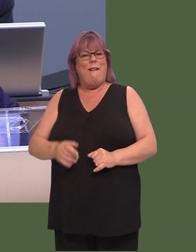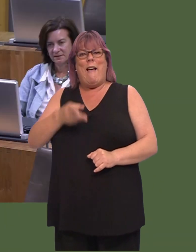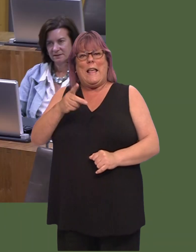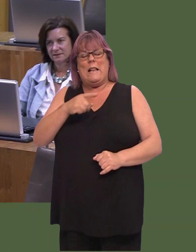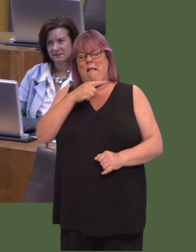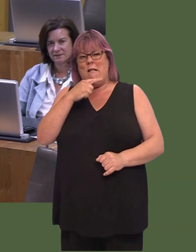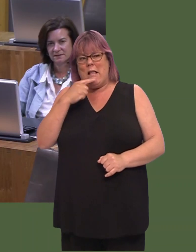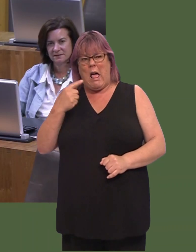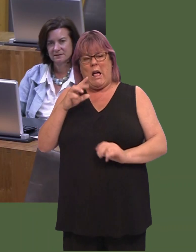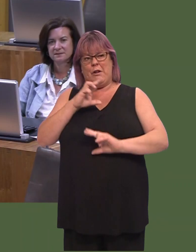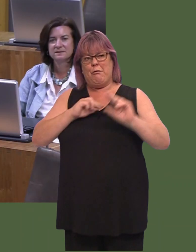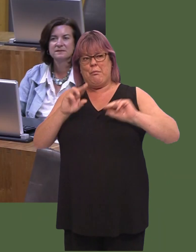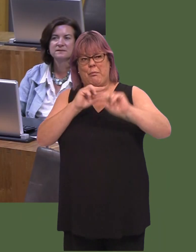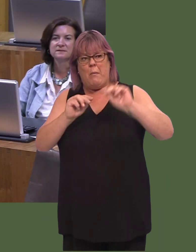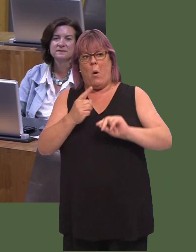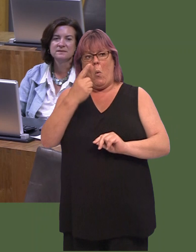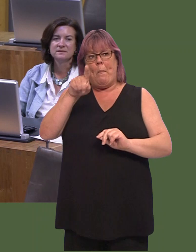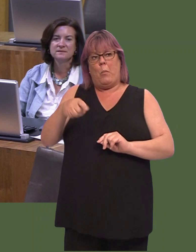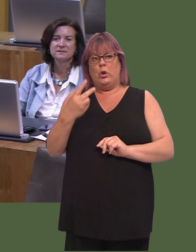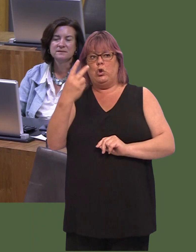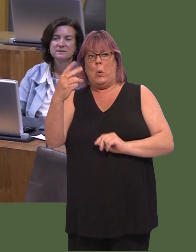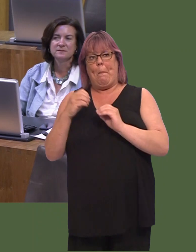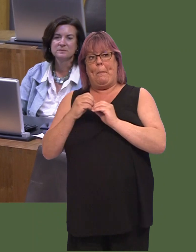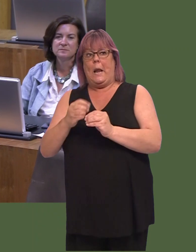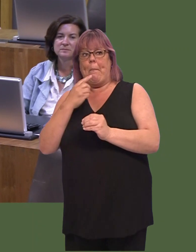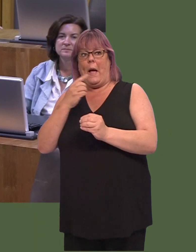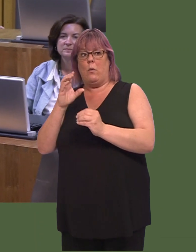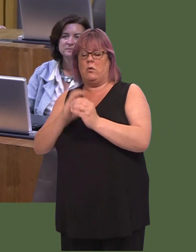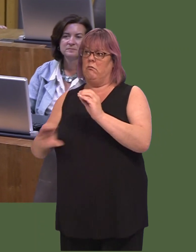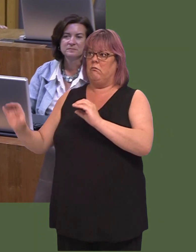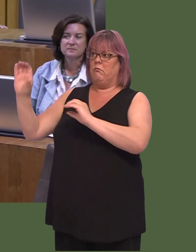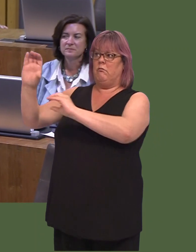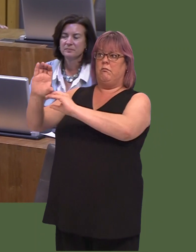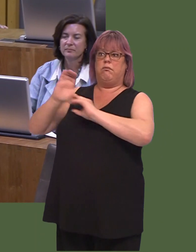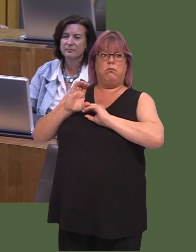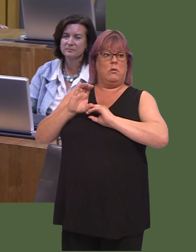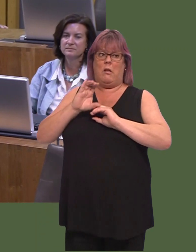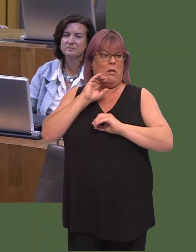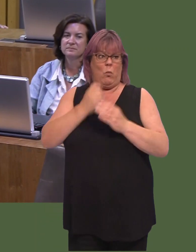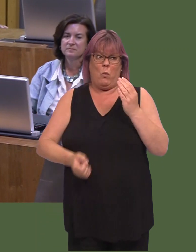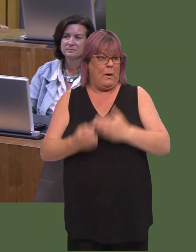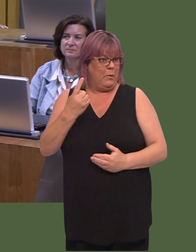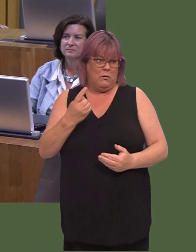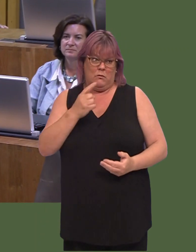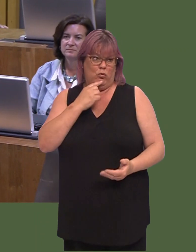Once again, he spreads this mythóhe spreads this myth about a £1.2 billion consequential. That is not true.